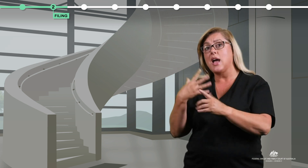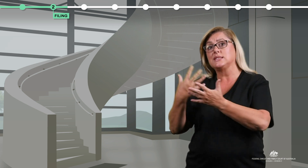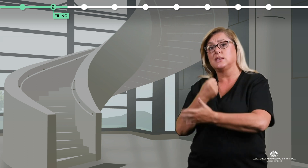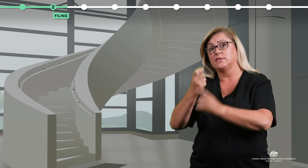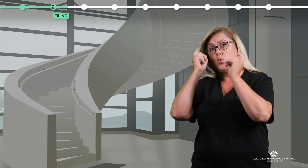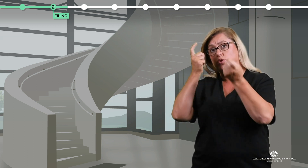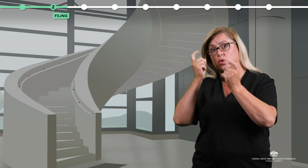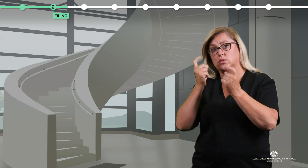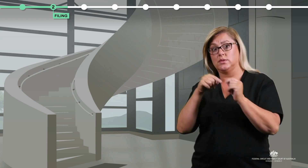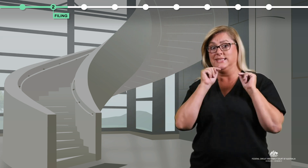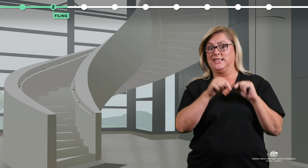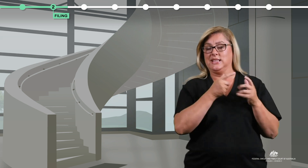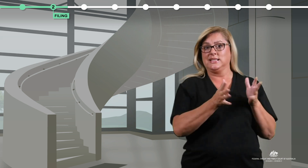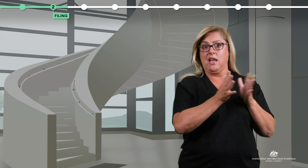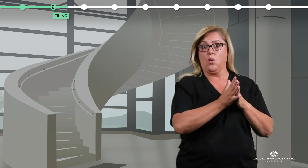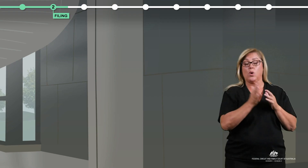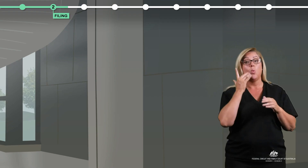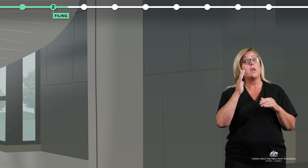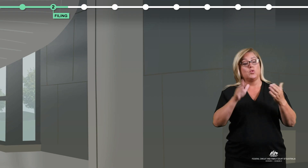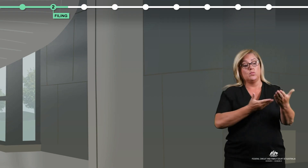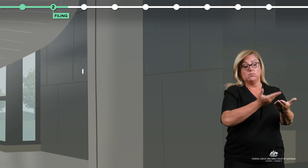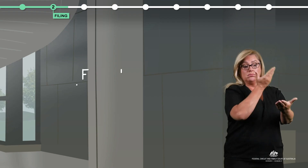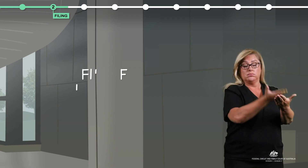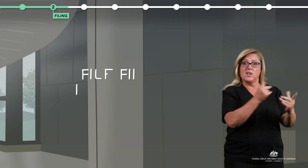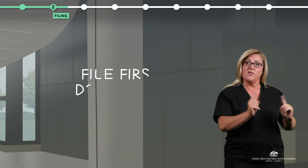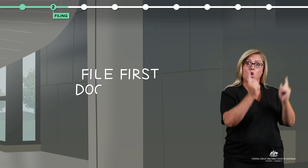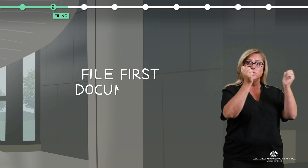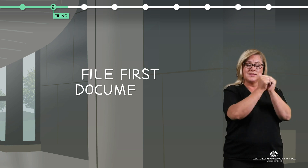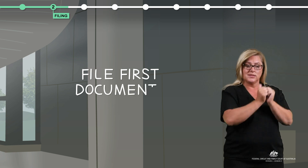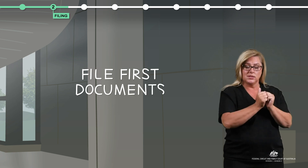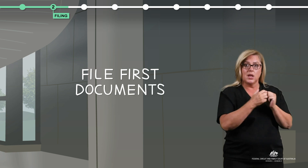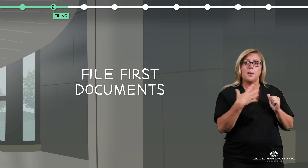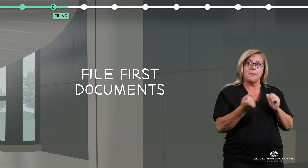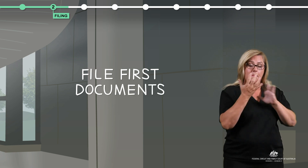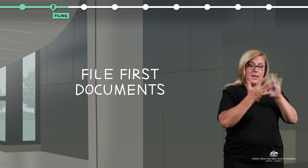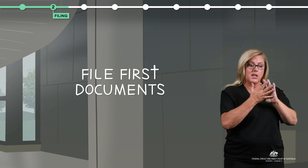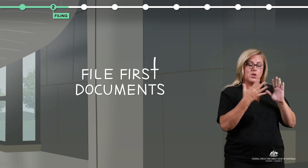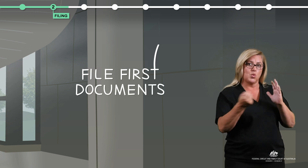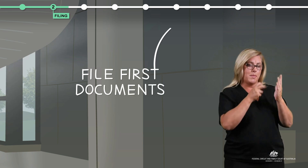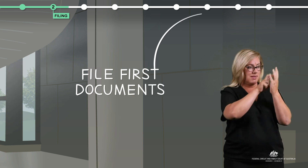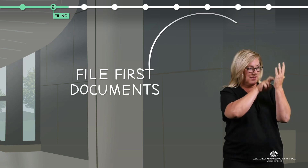Here’s how. When you file your first documents you will be required to complete a